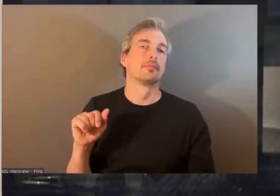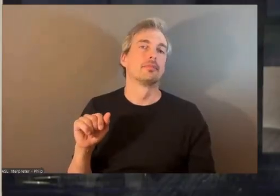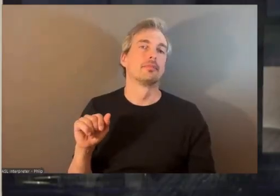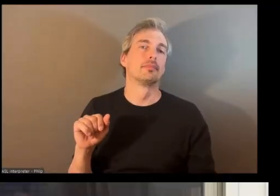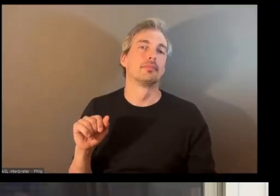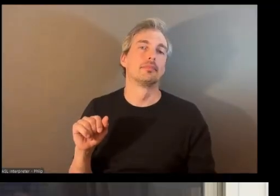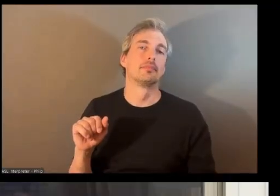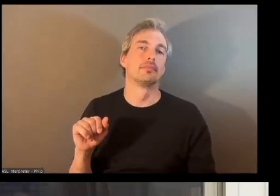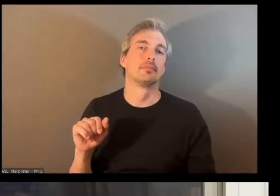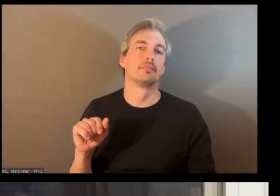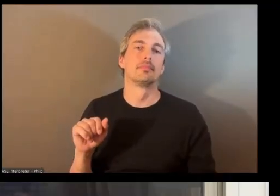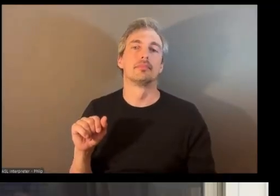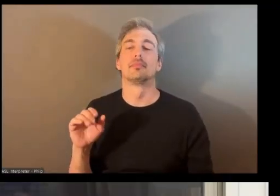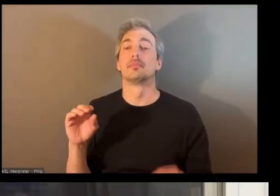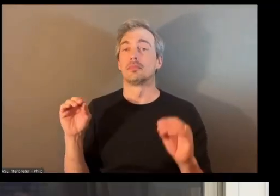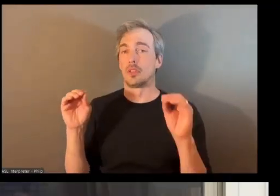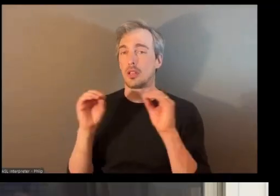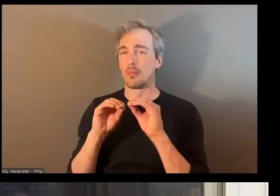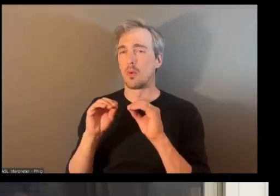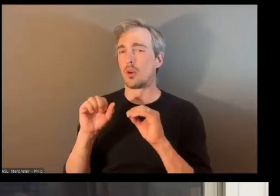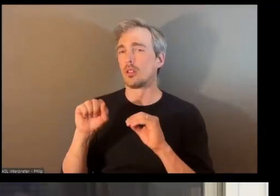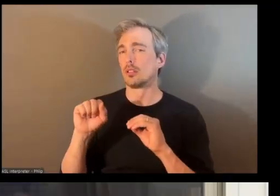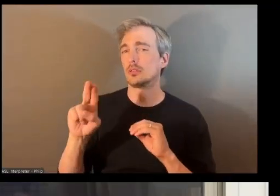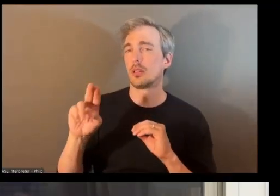are the reading level calculators.